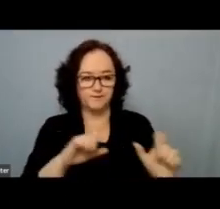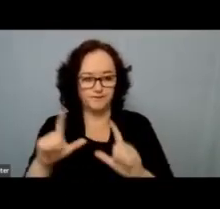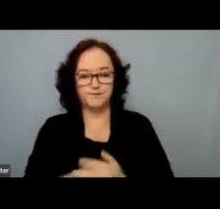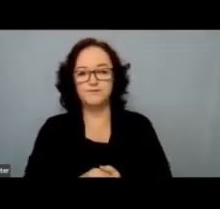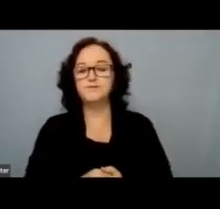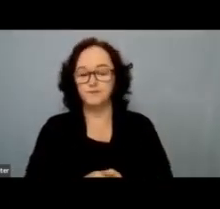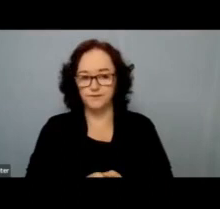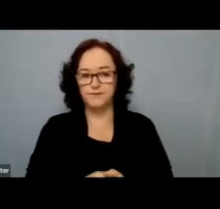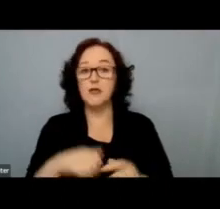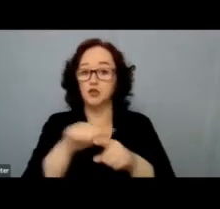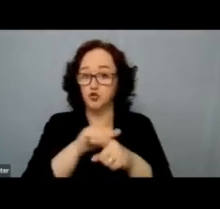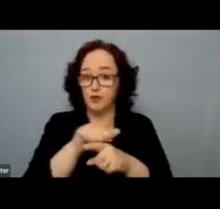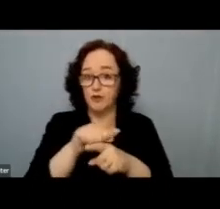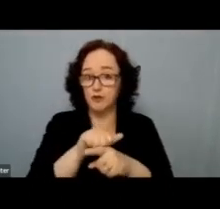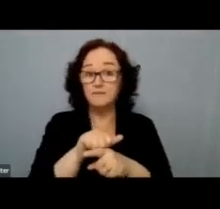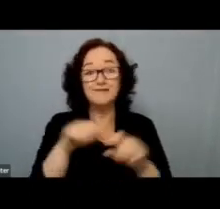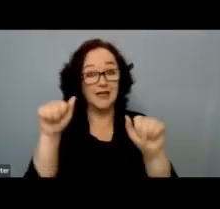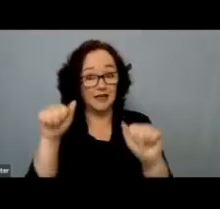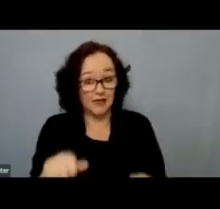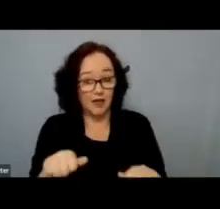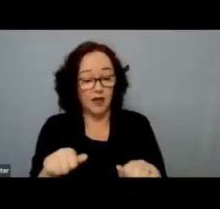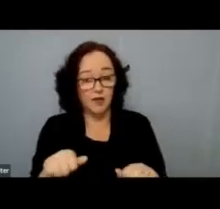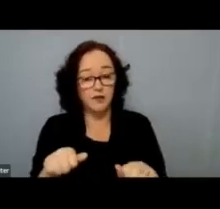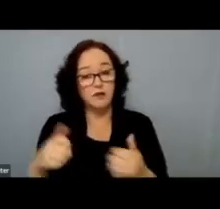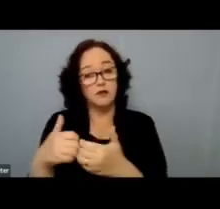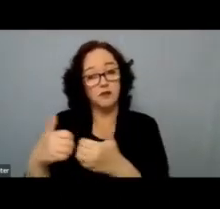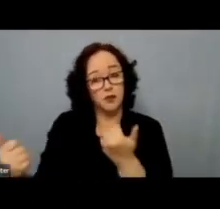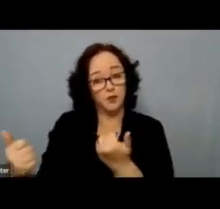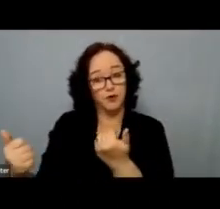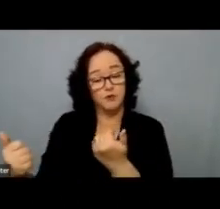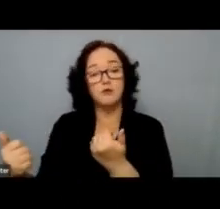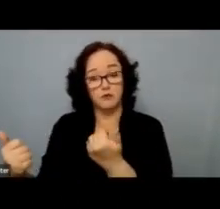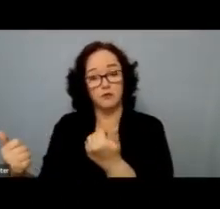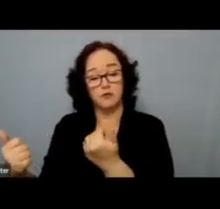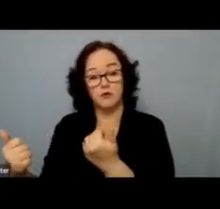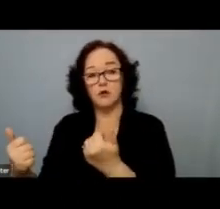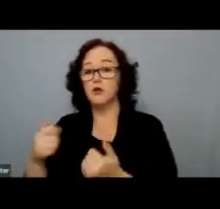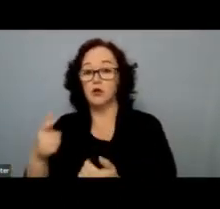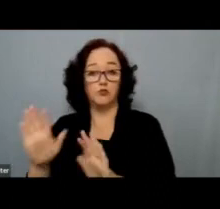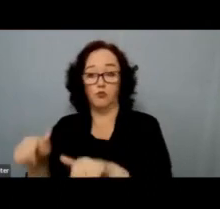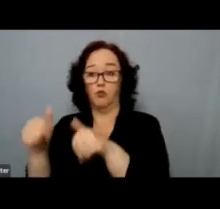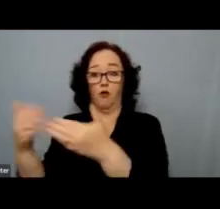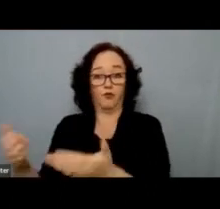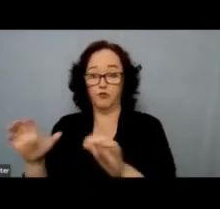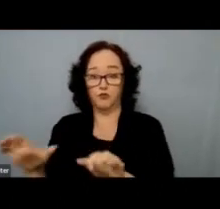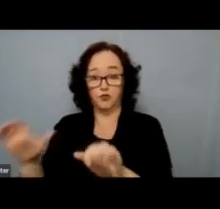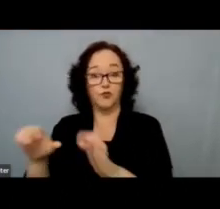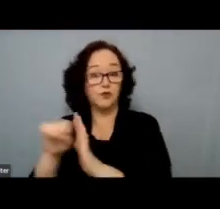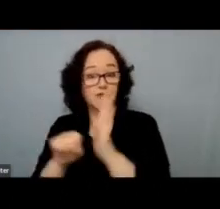training can be a standalone thing that you go in, and you offer you do in Tennessee, that's how we were able to get